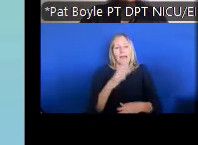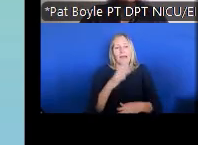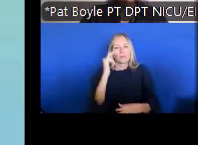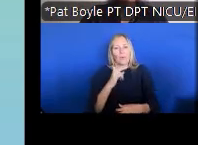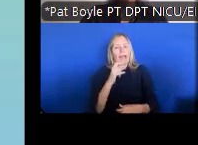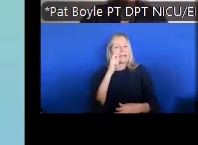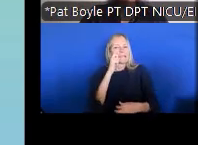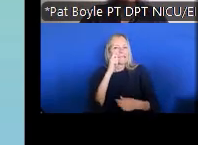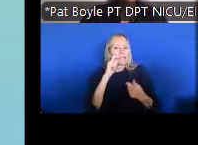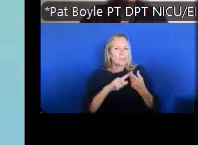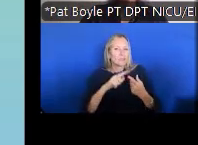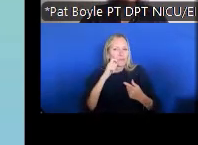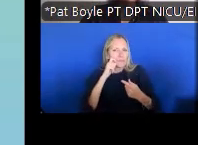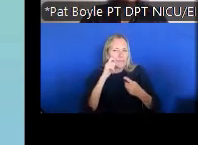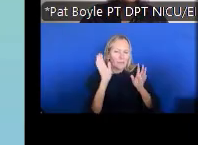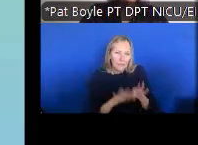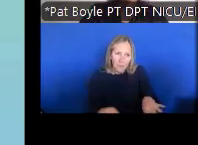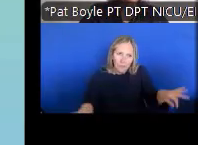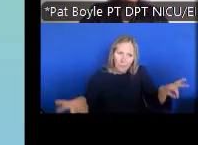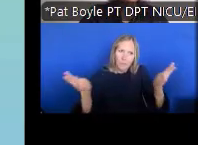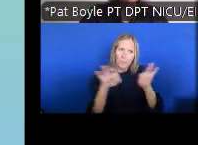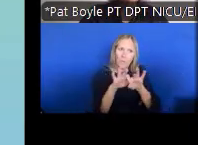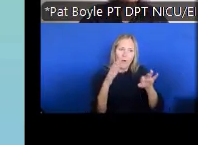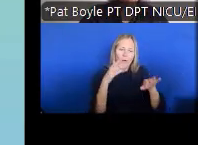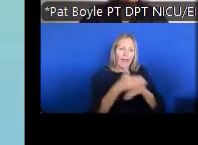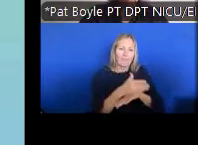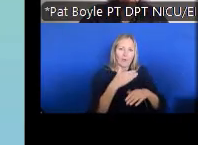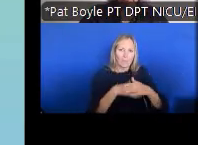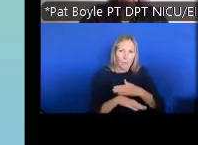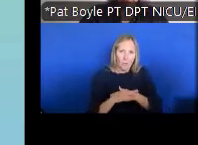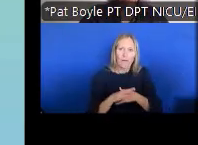vital after they're born. And so many of the little ones I see do